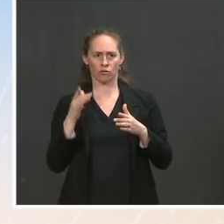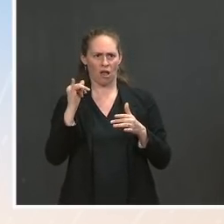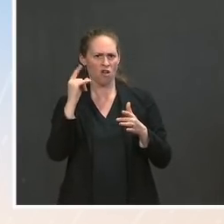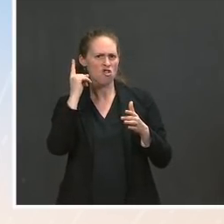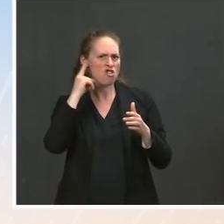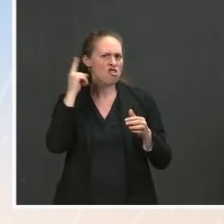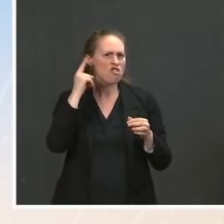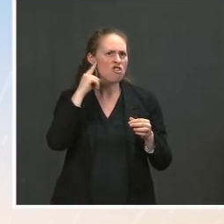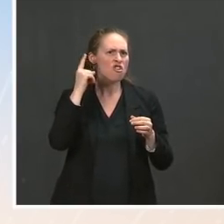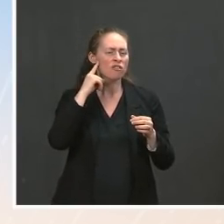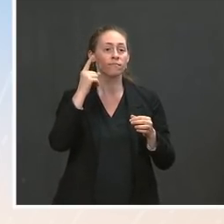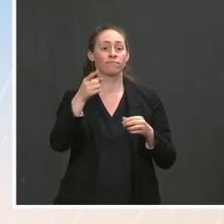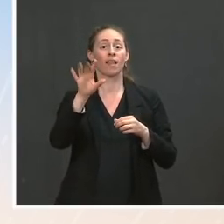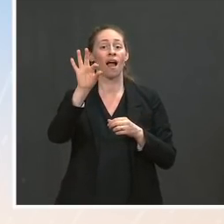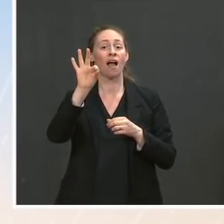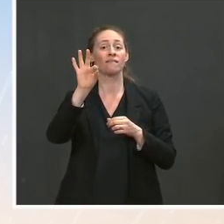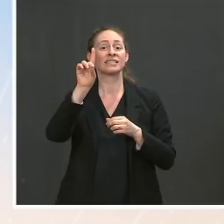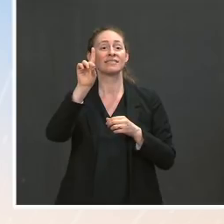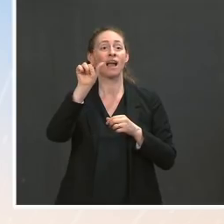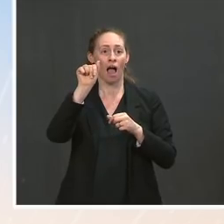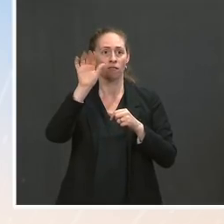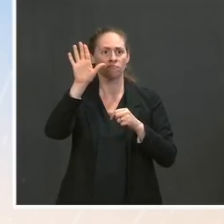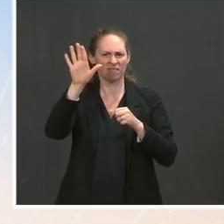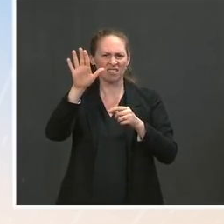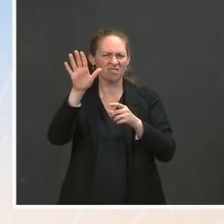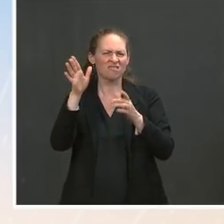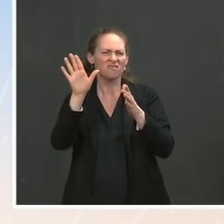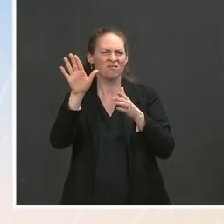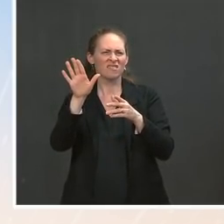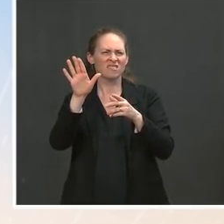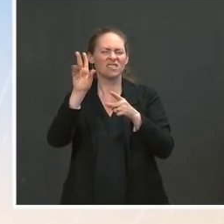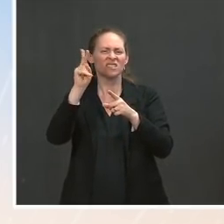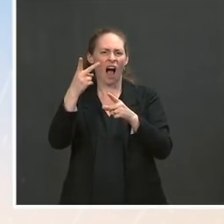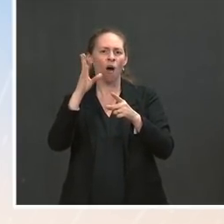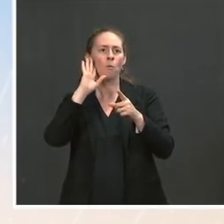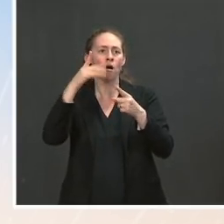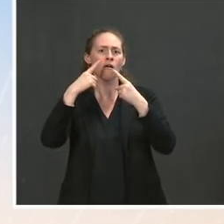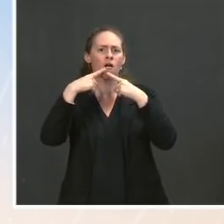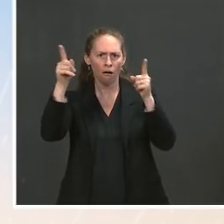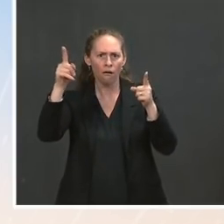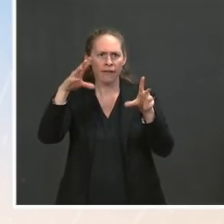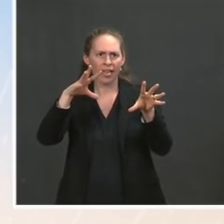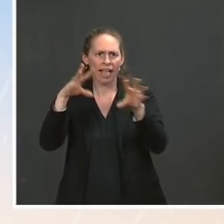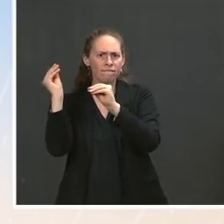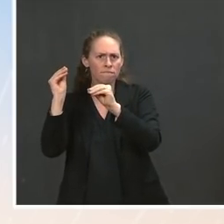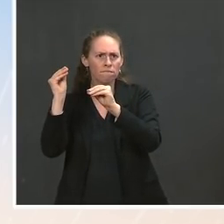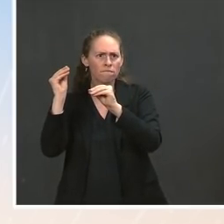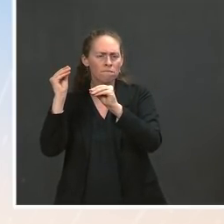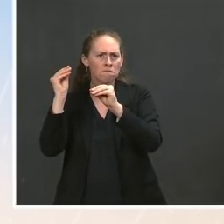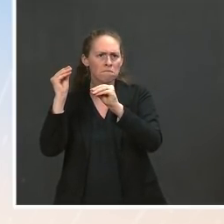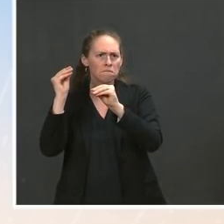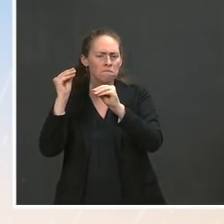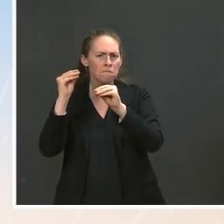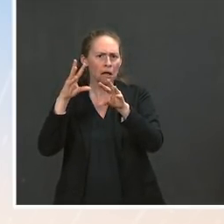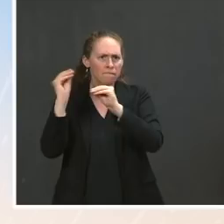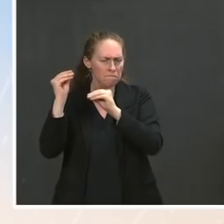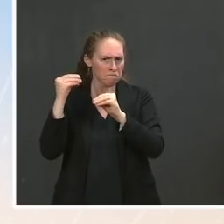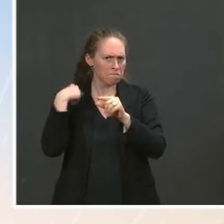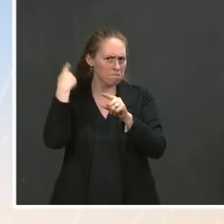I'm wondering when the president plans to appoint someone, or nominate someone to the FDA? But more broadly, I wondered if you could talk a little bit